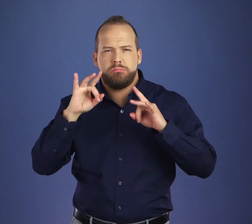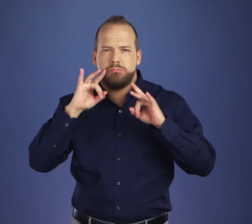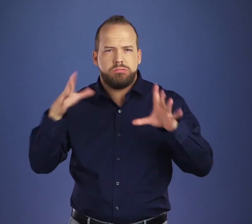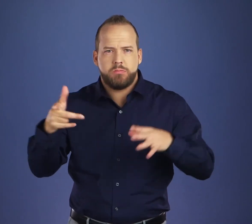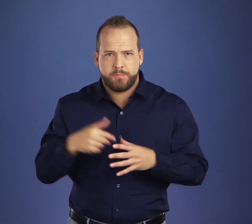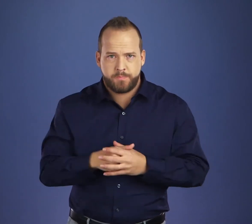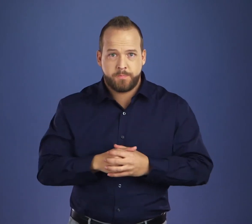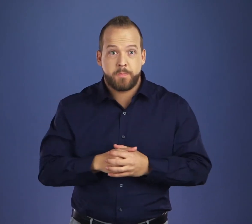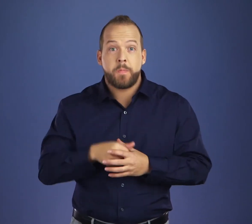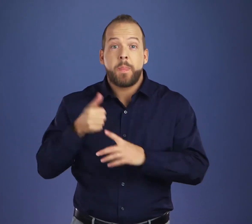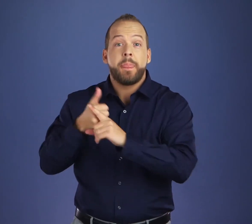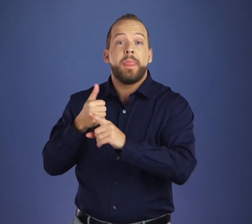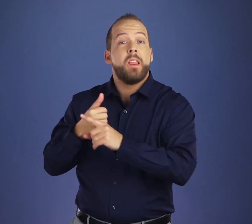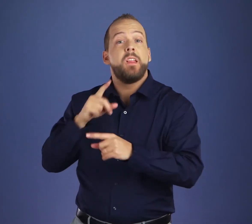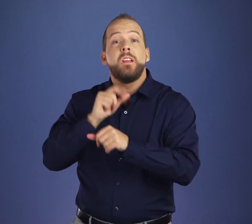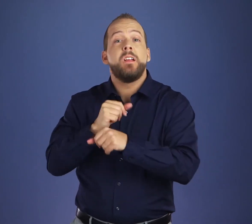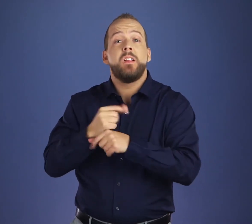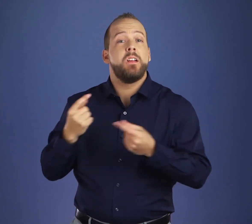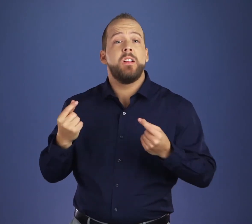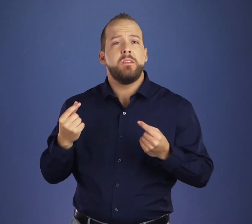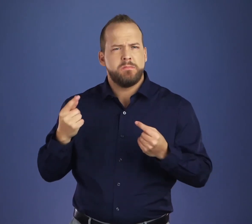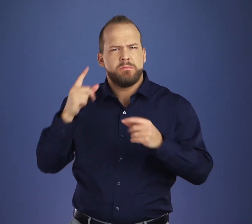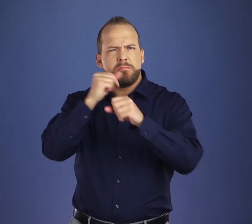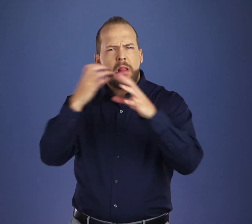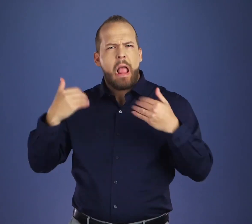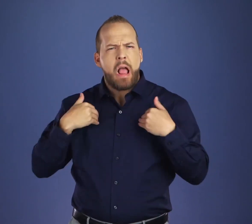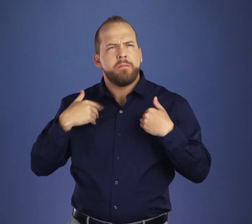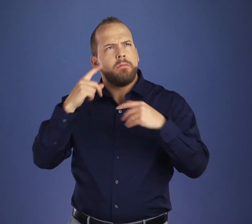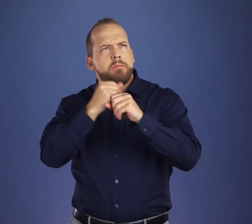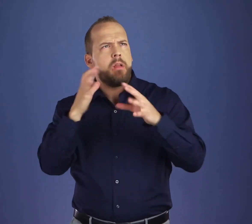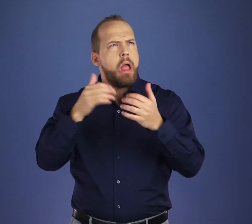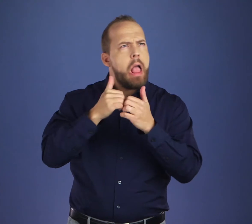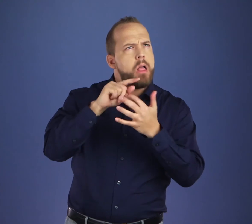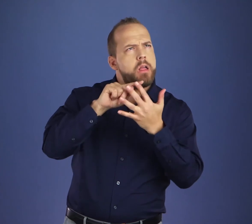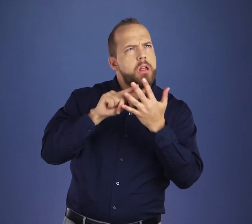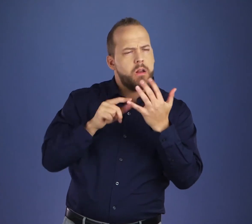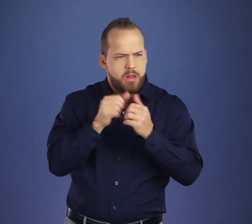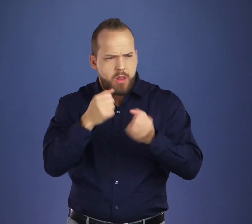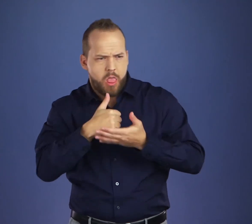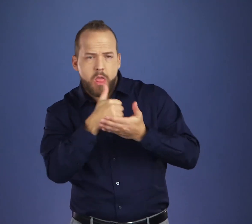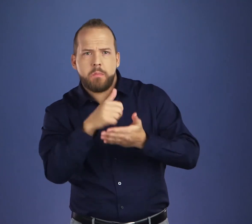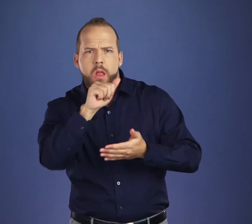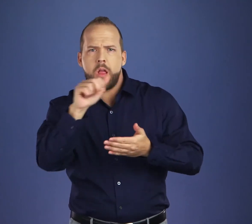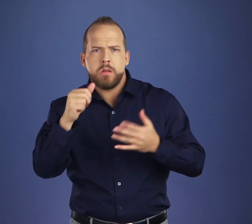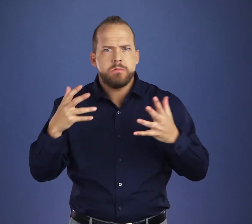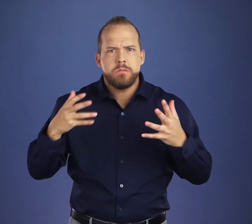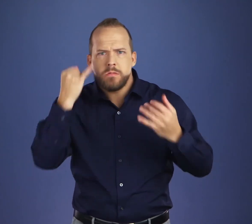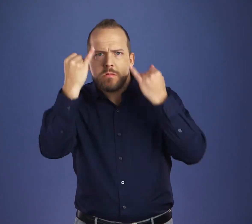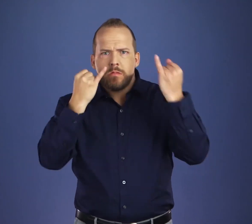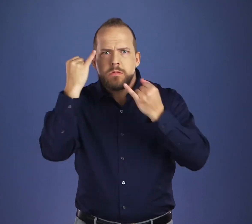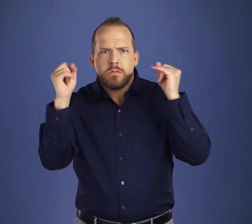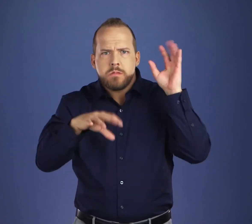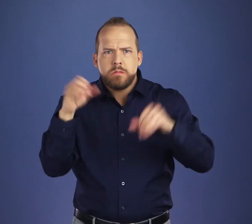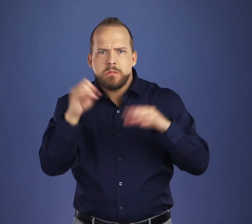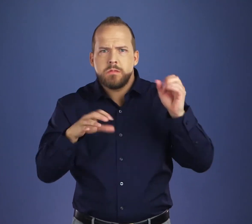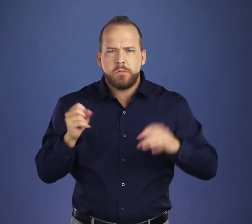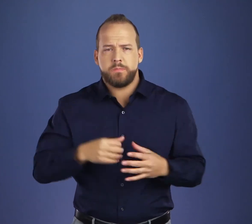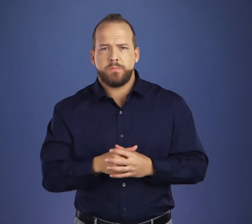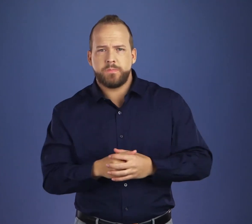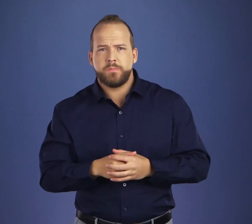and brash as any salesman could possibly be. He had at least an idea a minute on how to improve A.A.